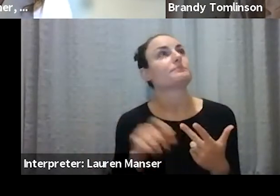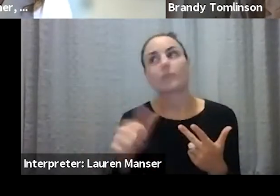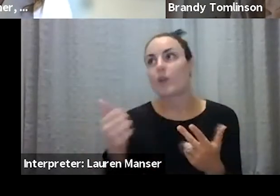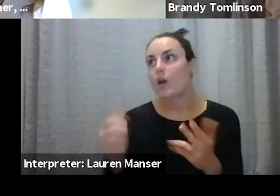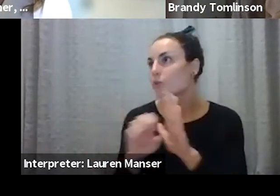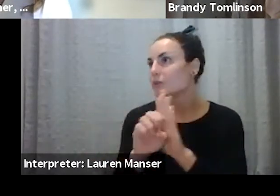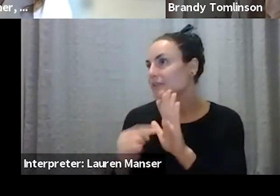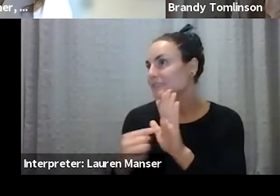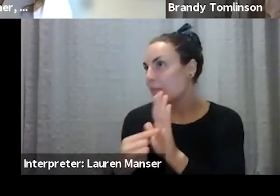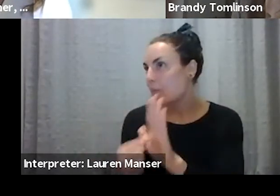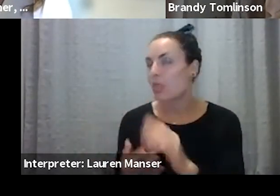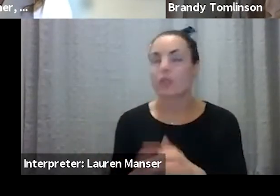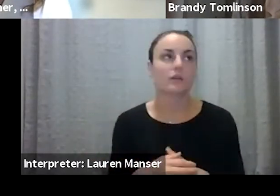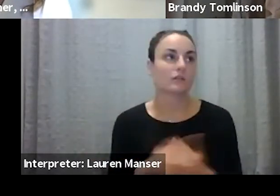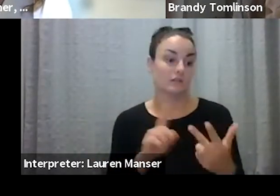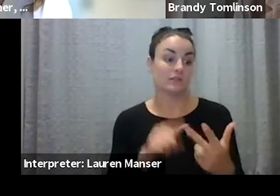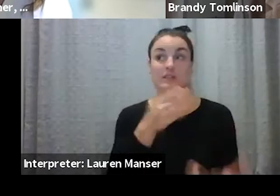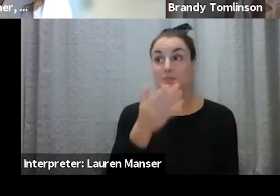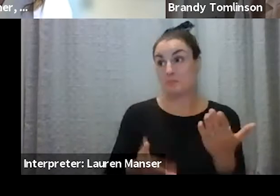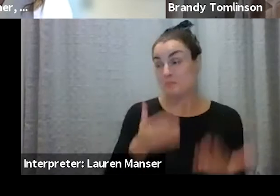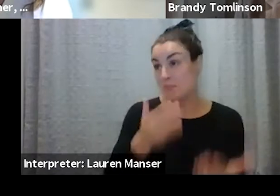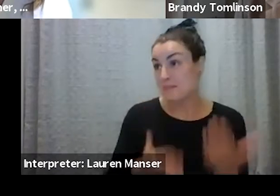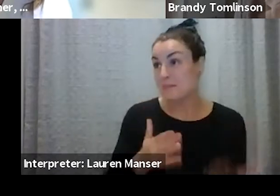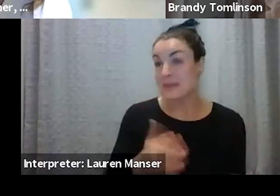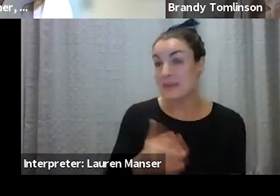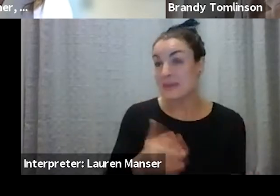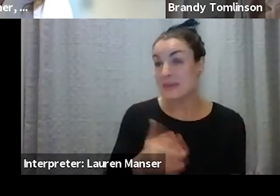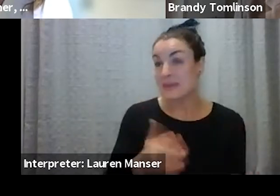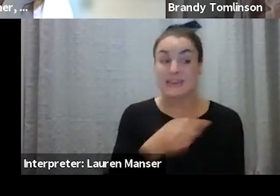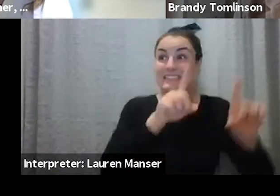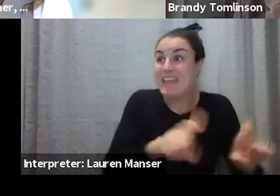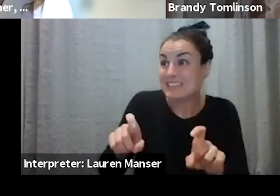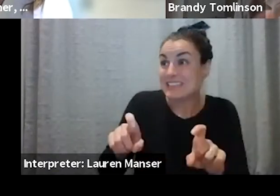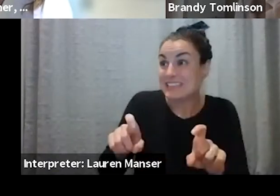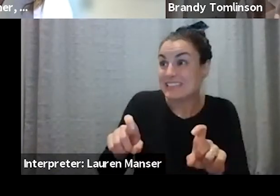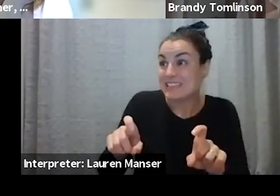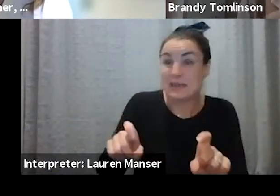with a child getting really bad grade on it's down, it may be that perhaps the child has anxiety